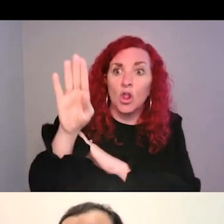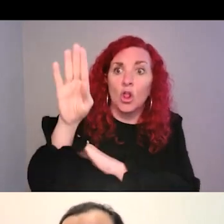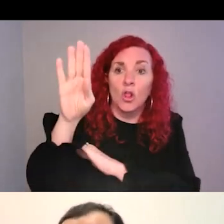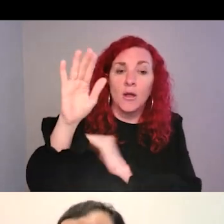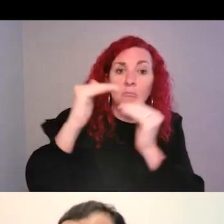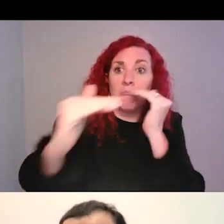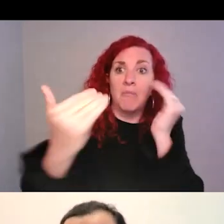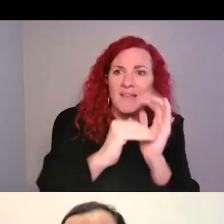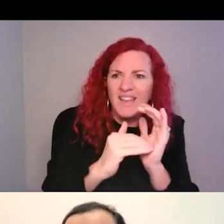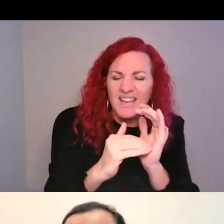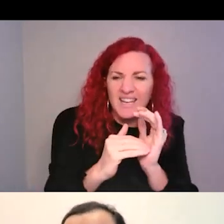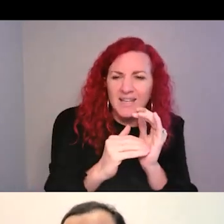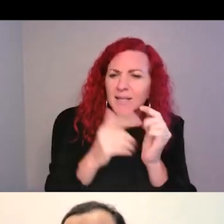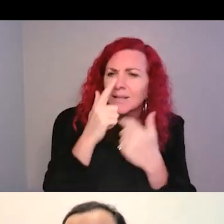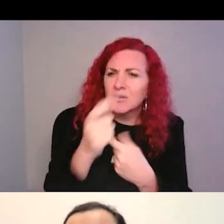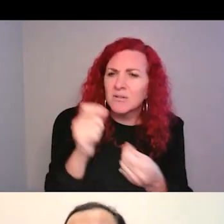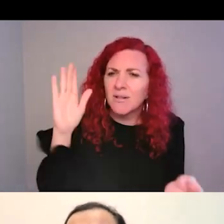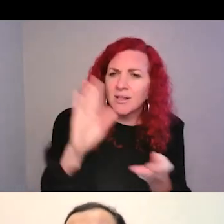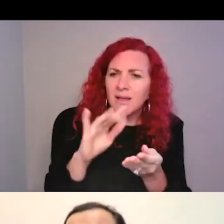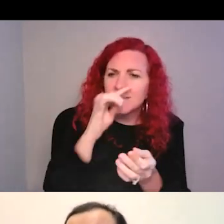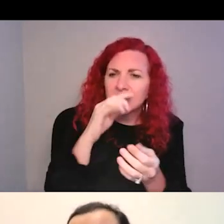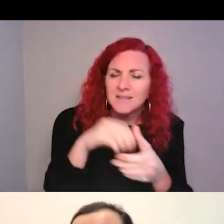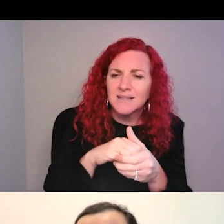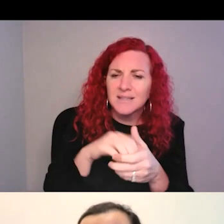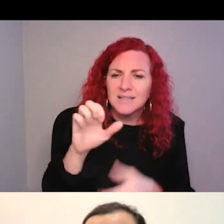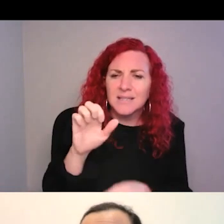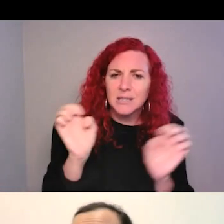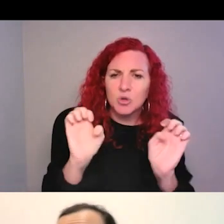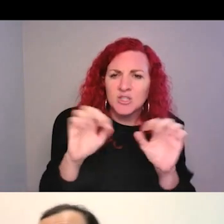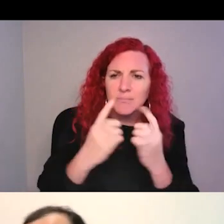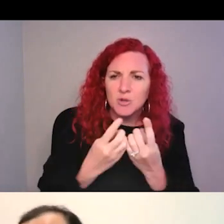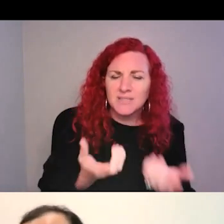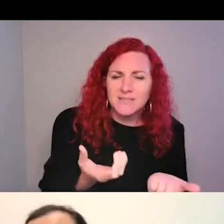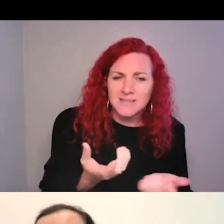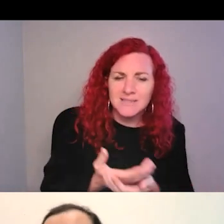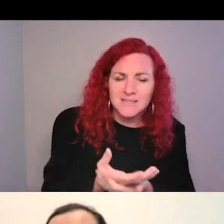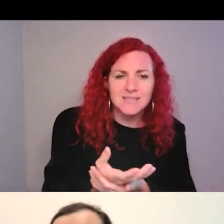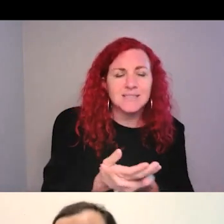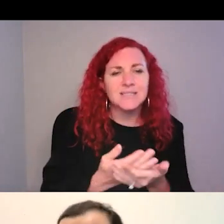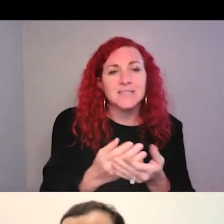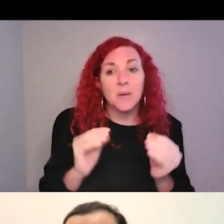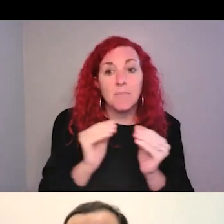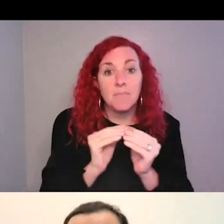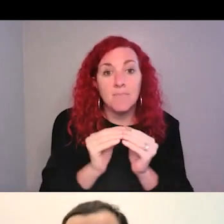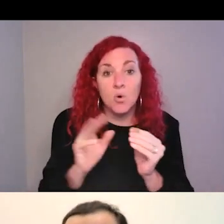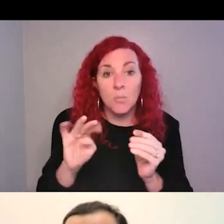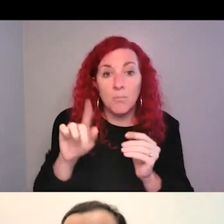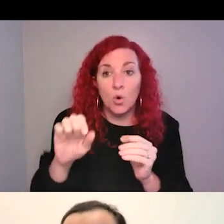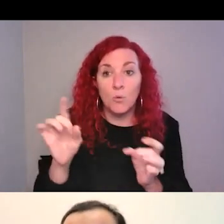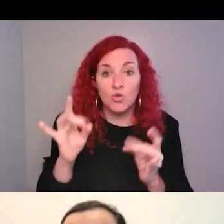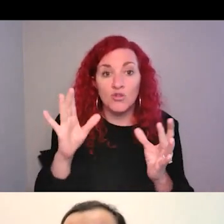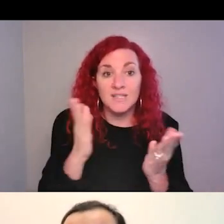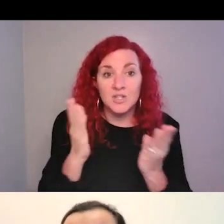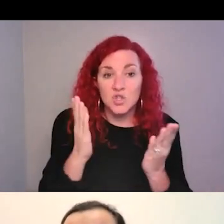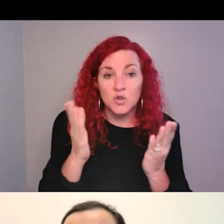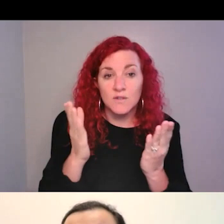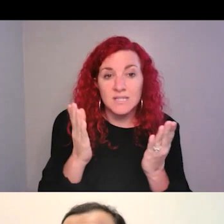THERE ARE FEW KIDS IN THE ED.